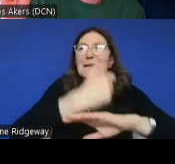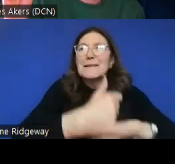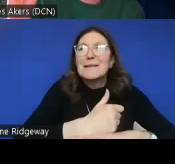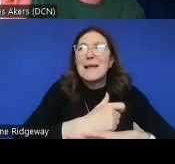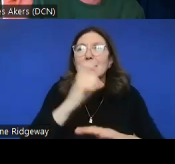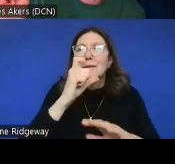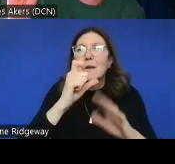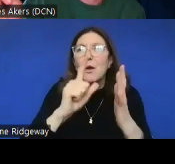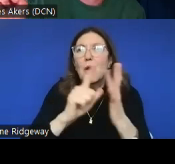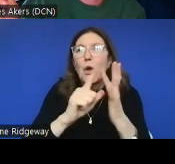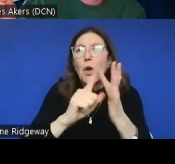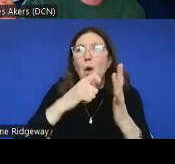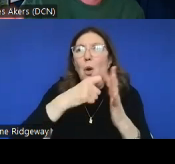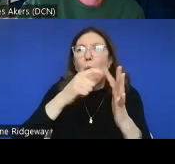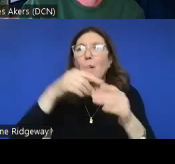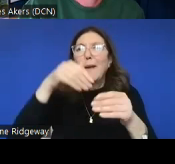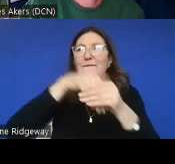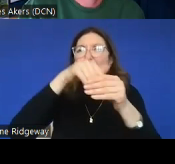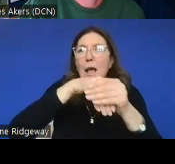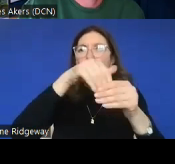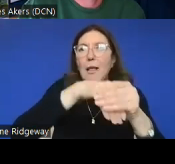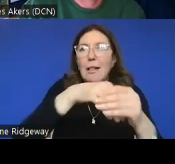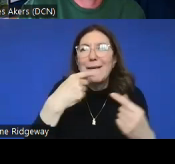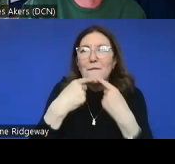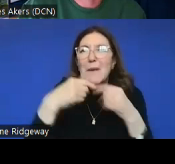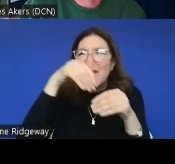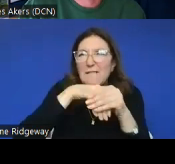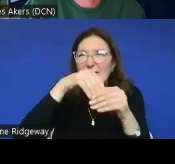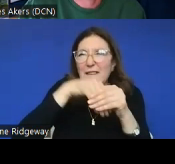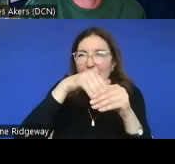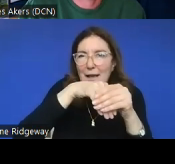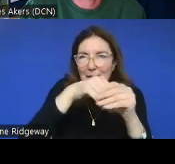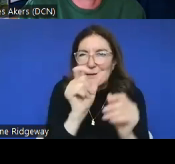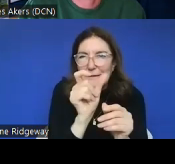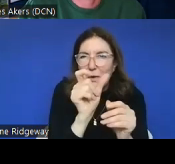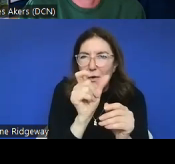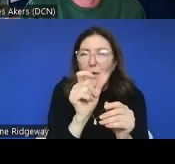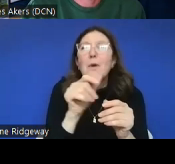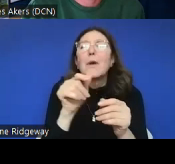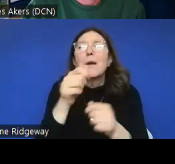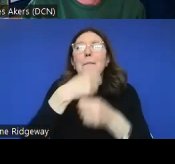that little text file of information that enables tools to track people,